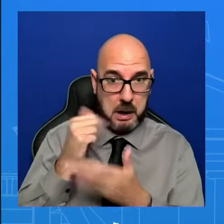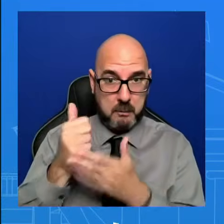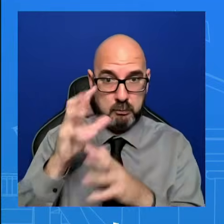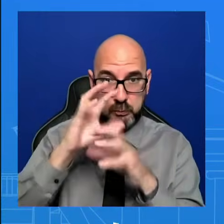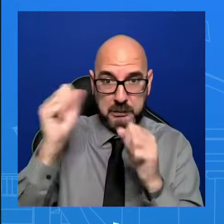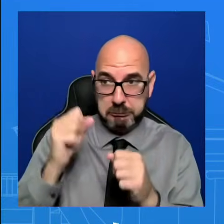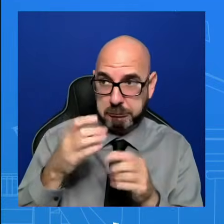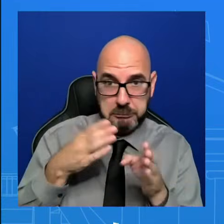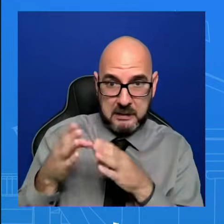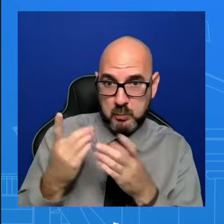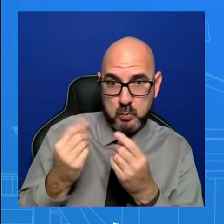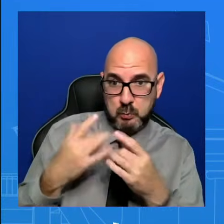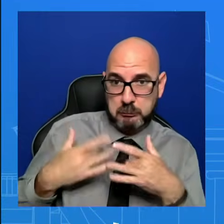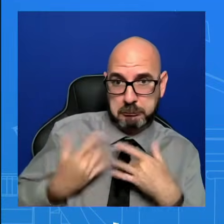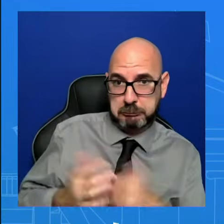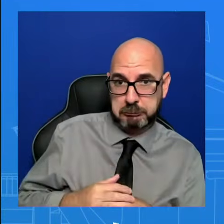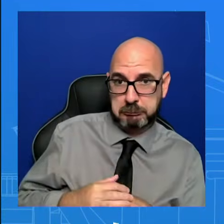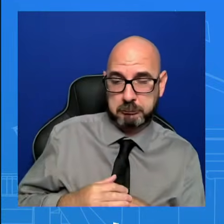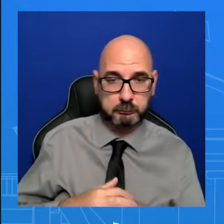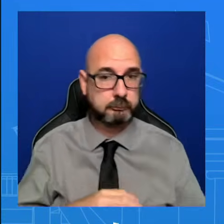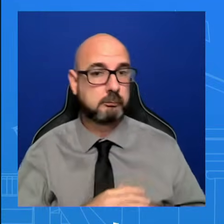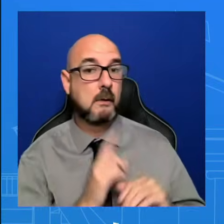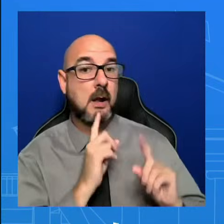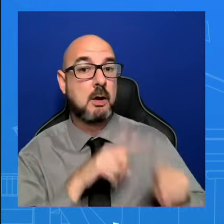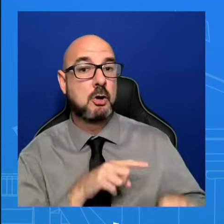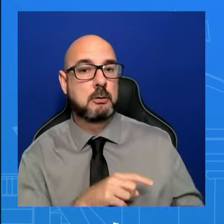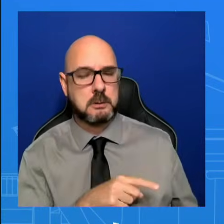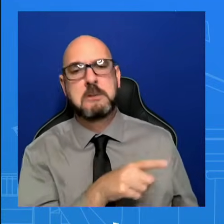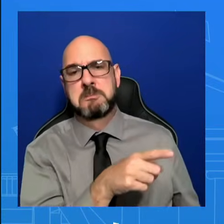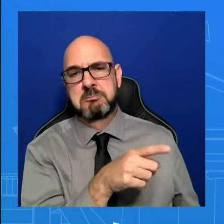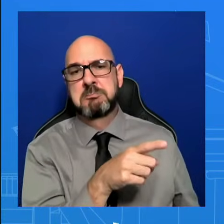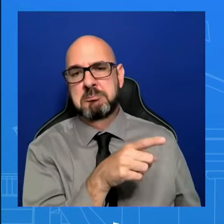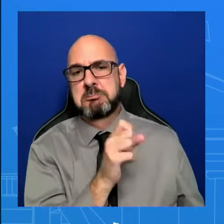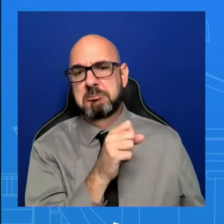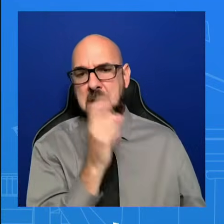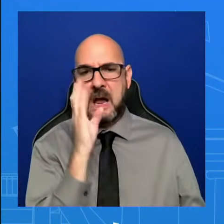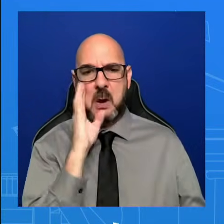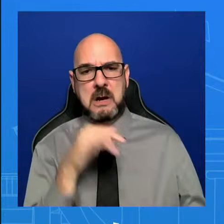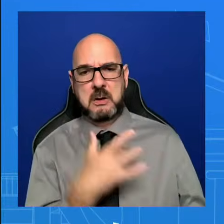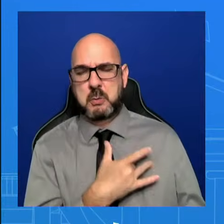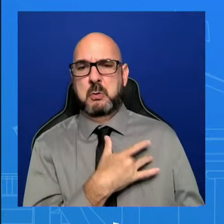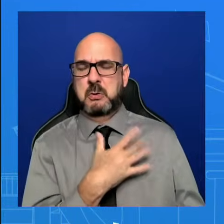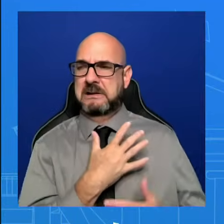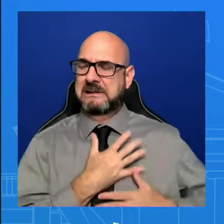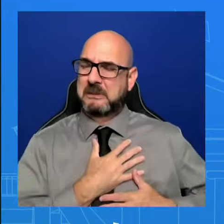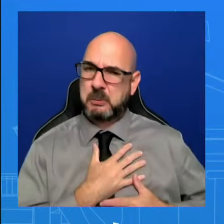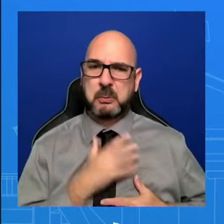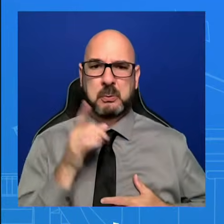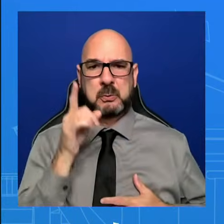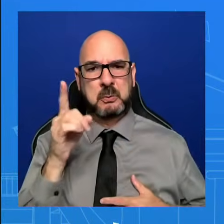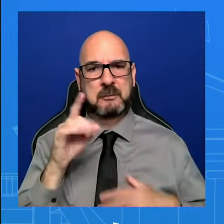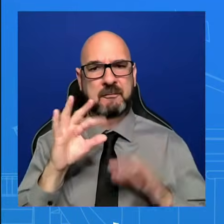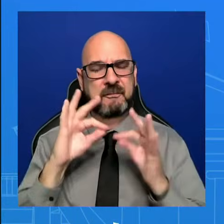So, obviously, we extend our deepest condolences to the families, loved ones, and communities who have been impacted